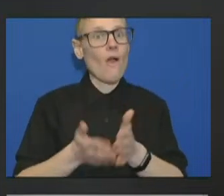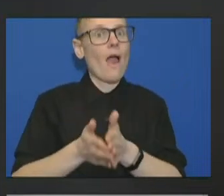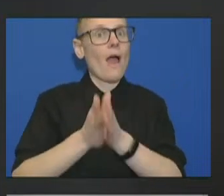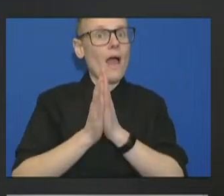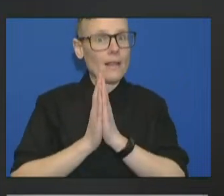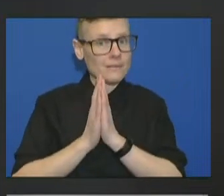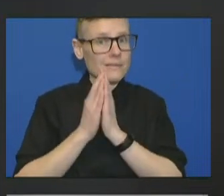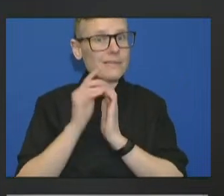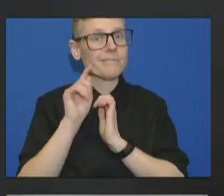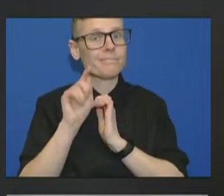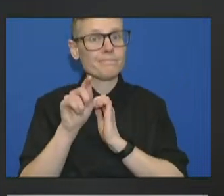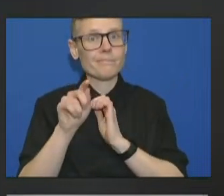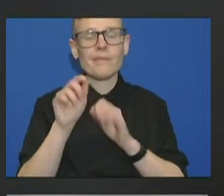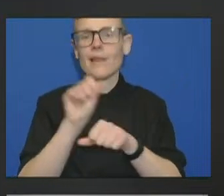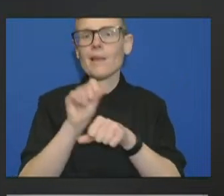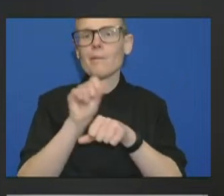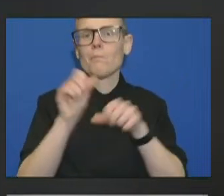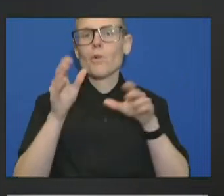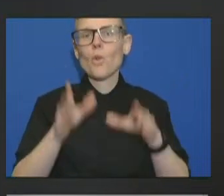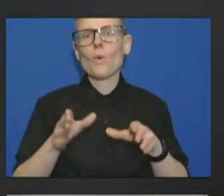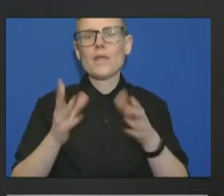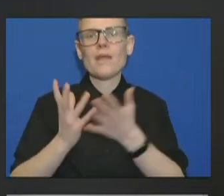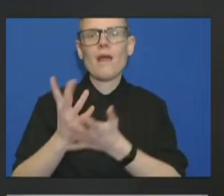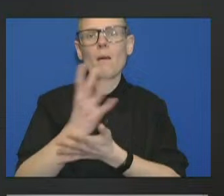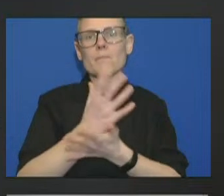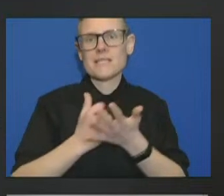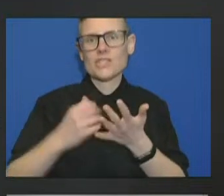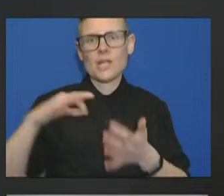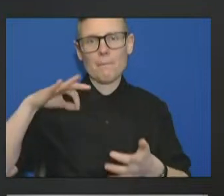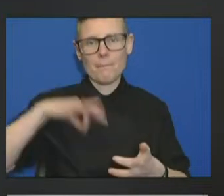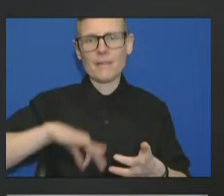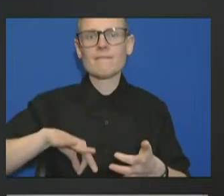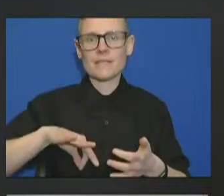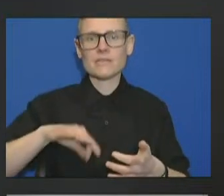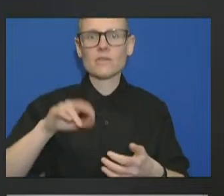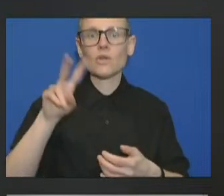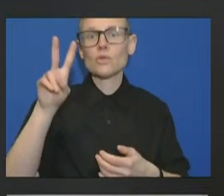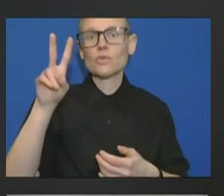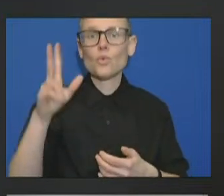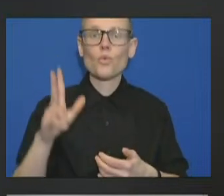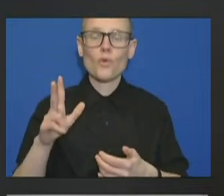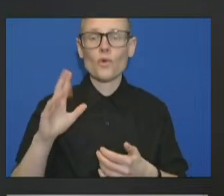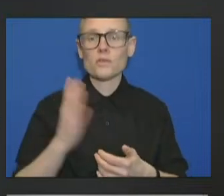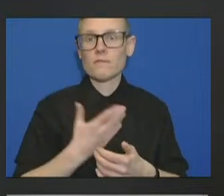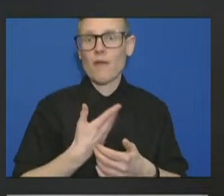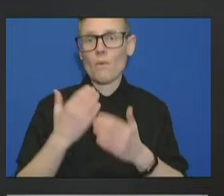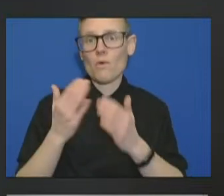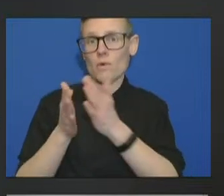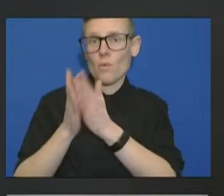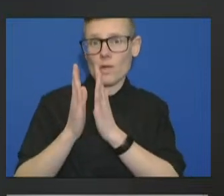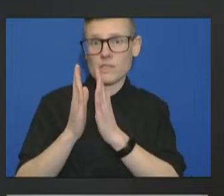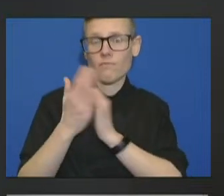slide please, is the biggest part of our ask, which is our